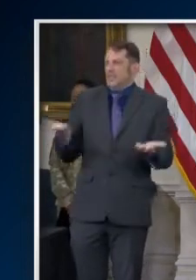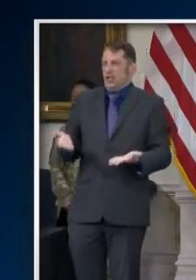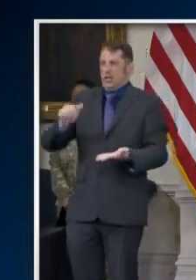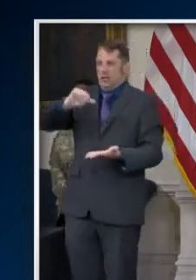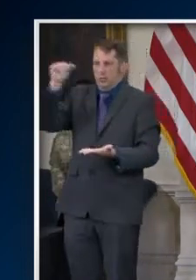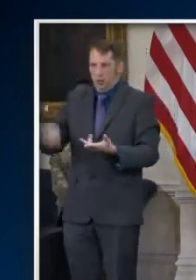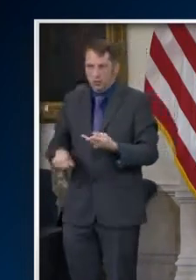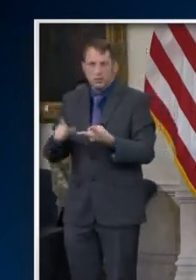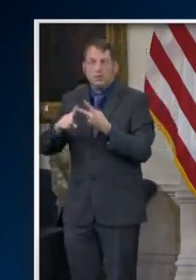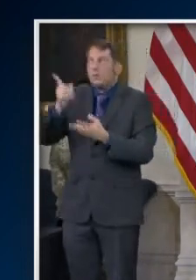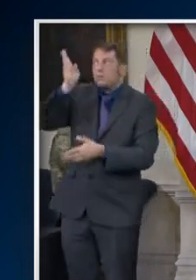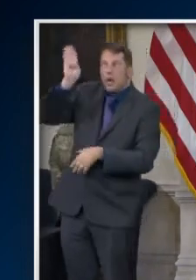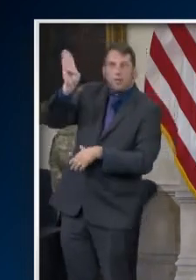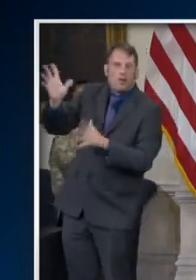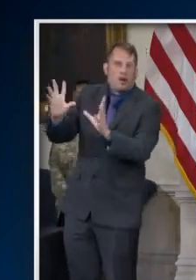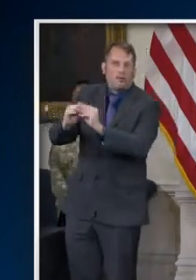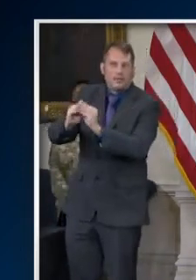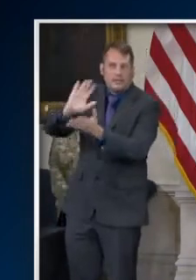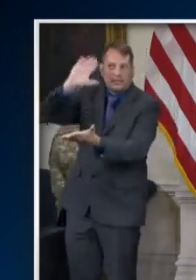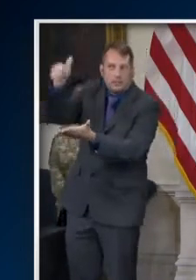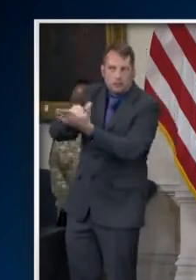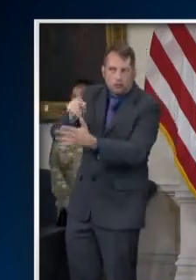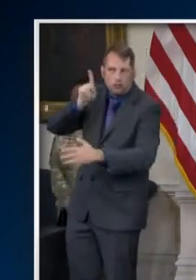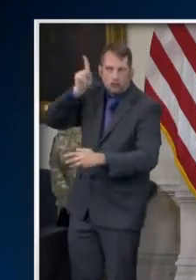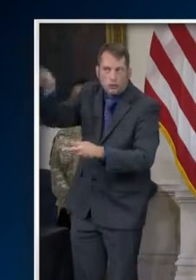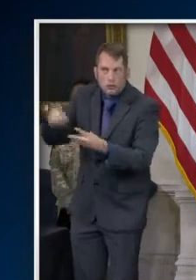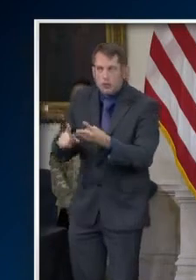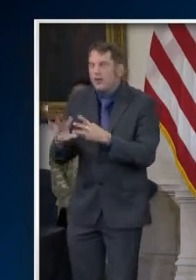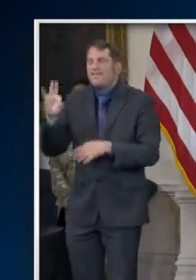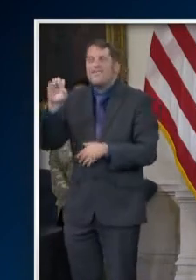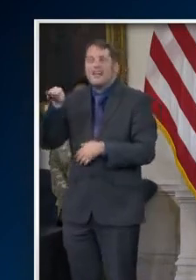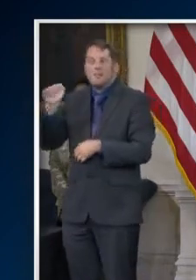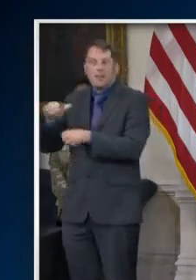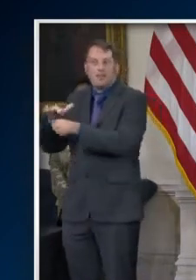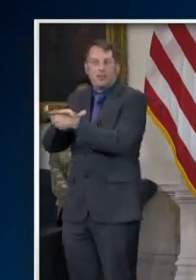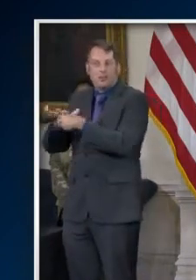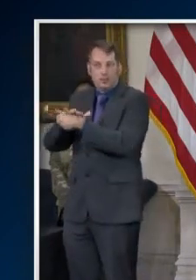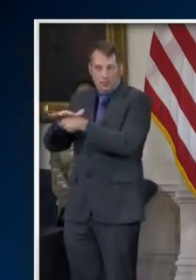NAVY MARINE CORPS MEMORIAL STADIUM, THE BALTIMORE